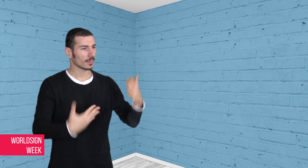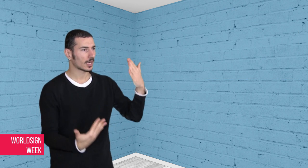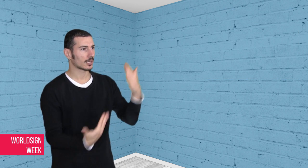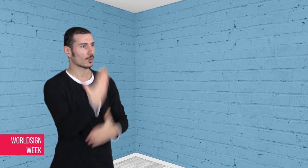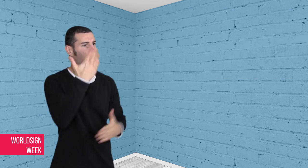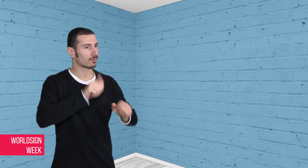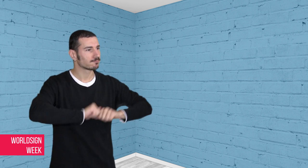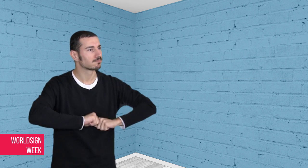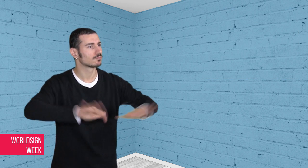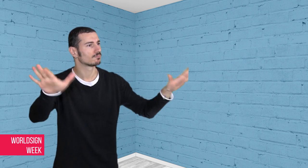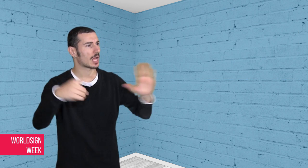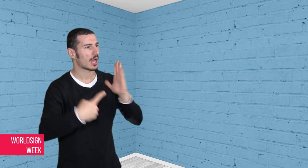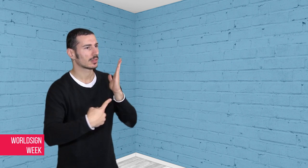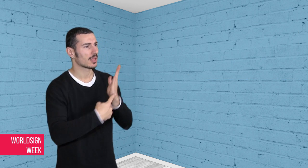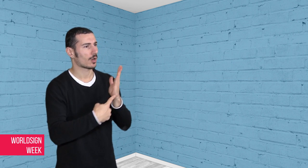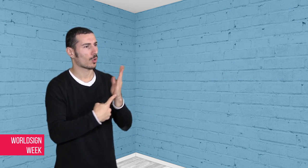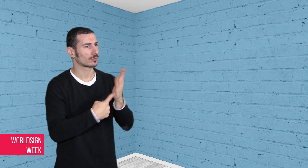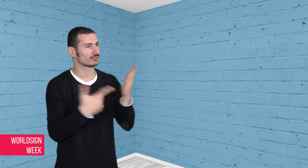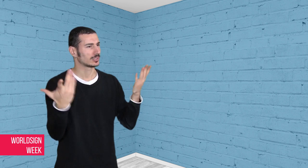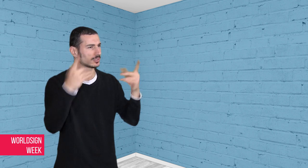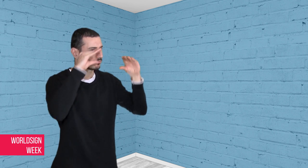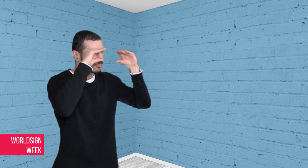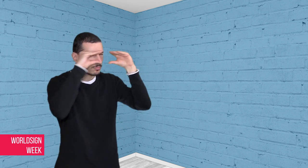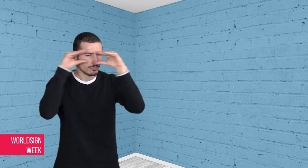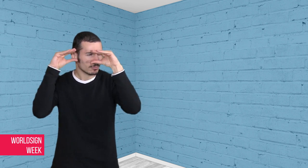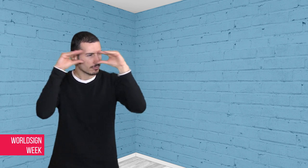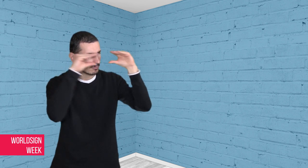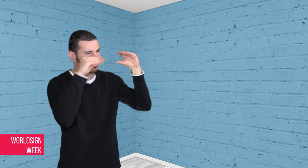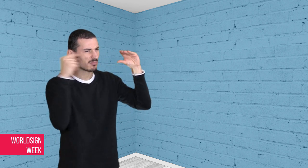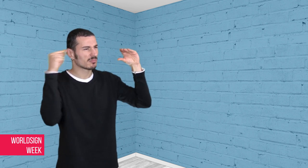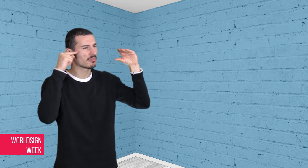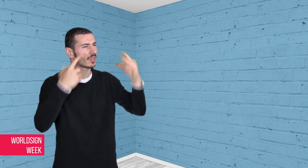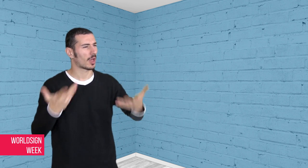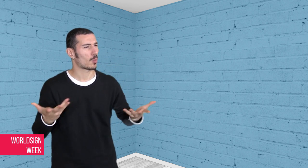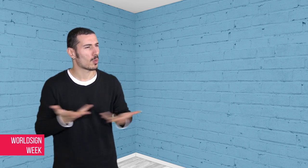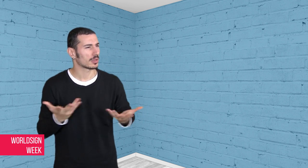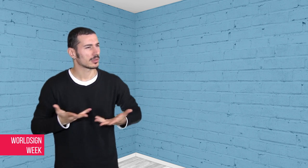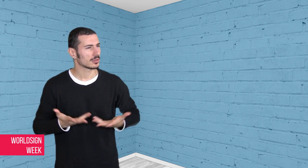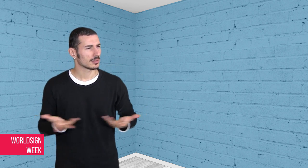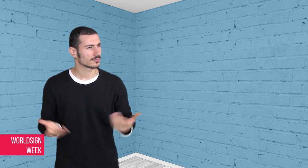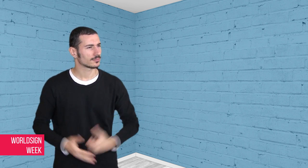New technology became available to mainstream was virtual reality, what is it?.